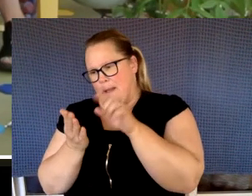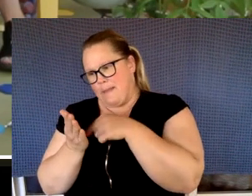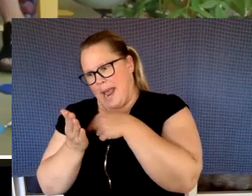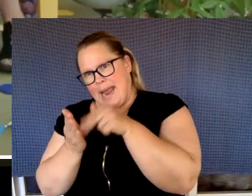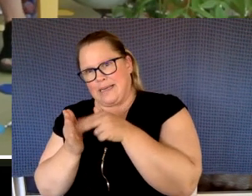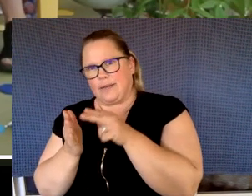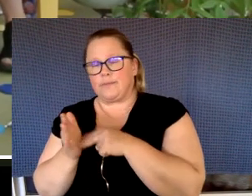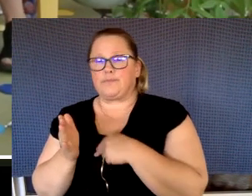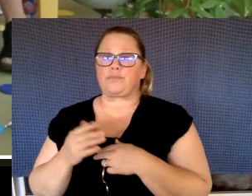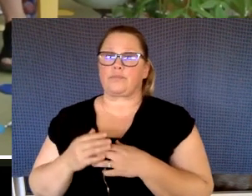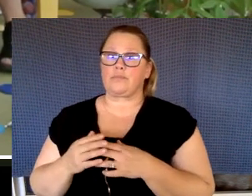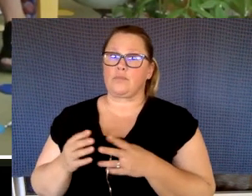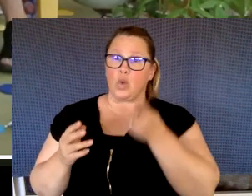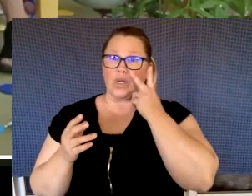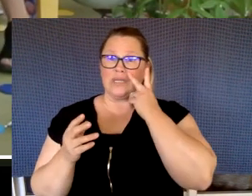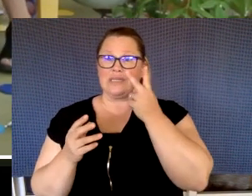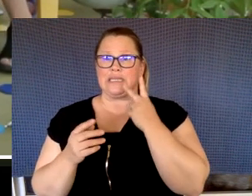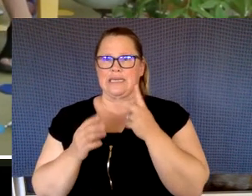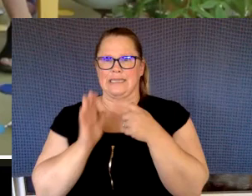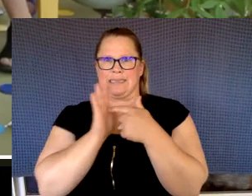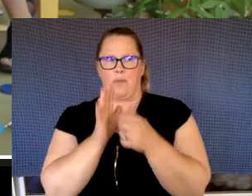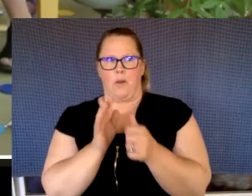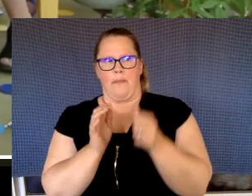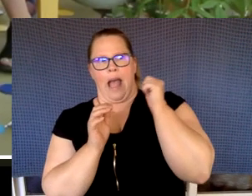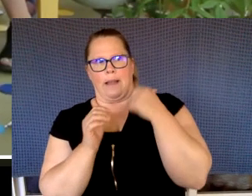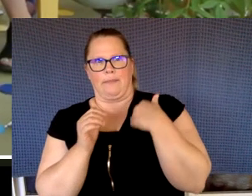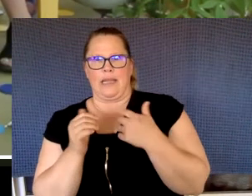is an example of one of her beautiful sculptures here.